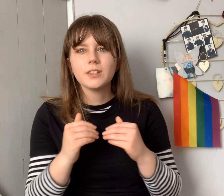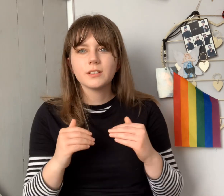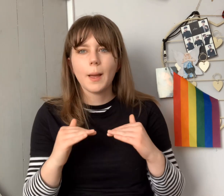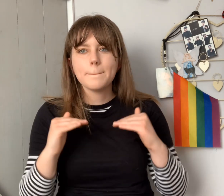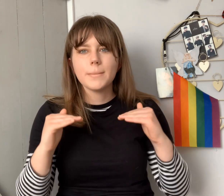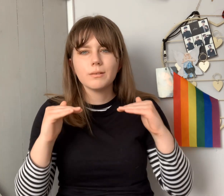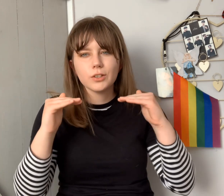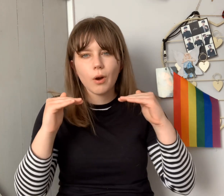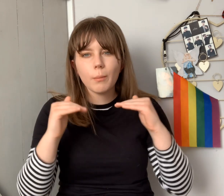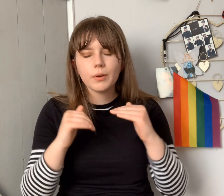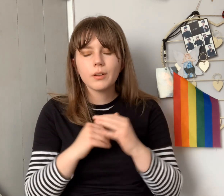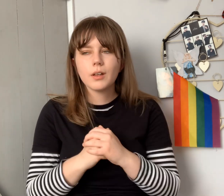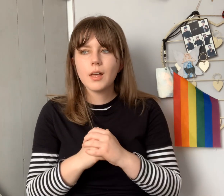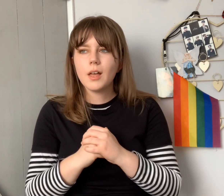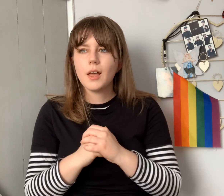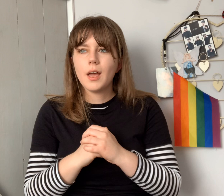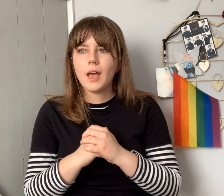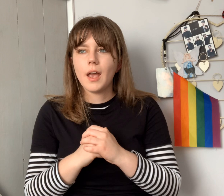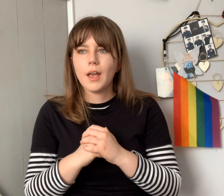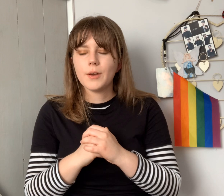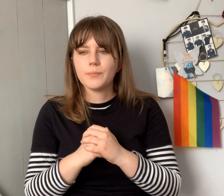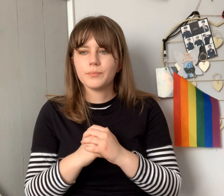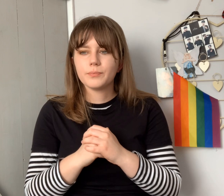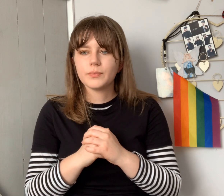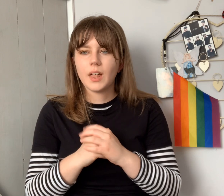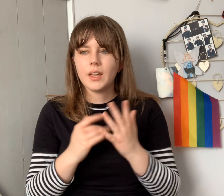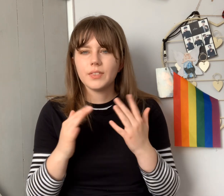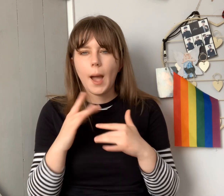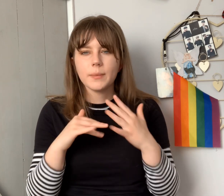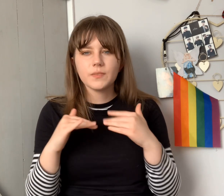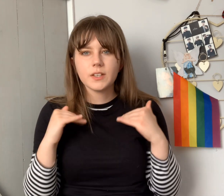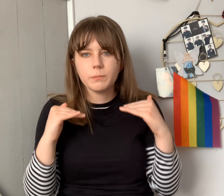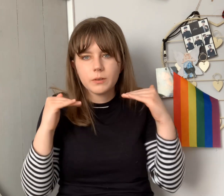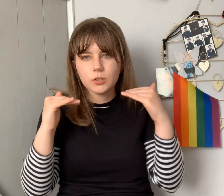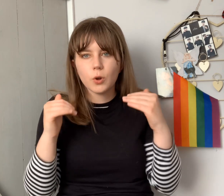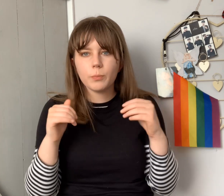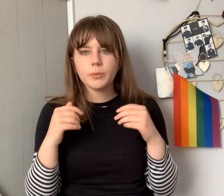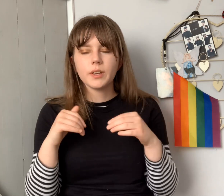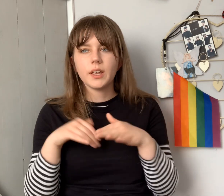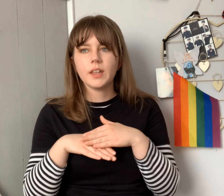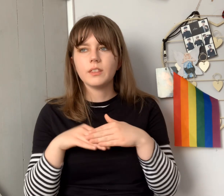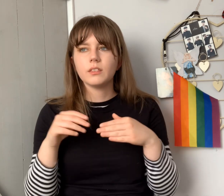Erm like the atmosphere is building up in the music